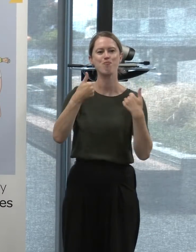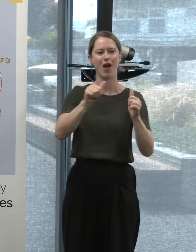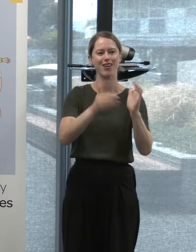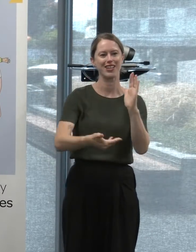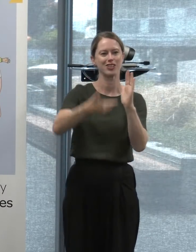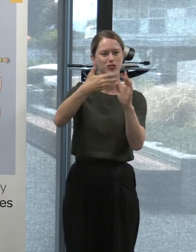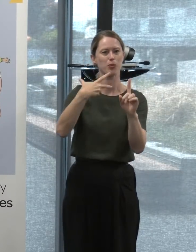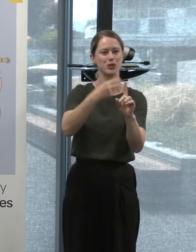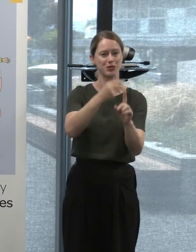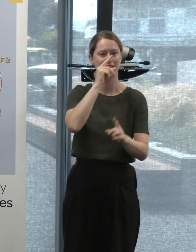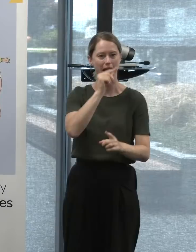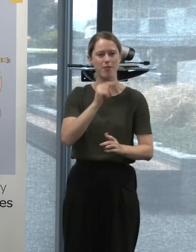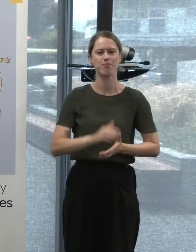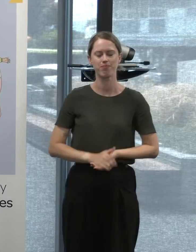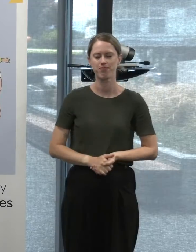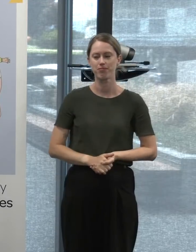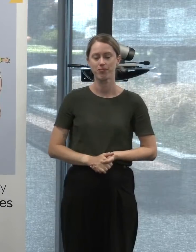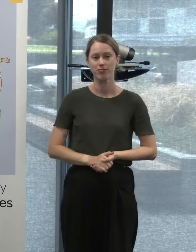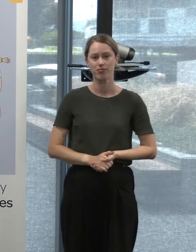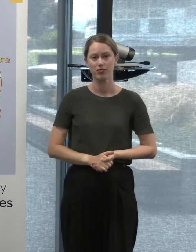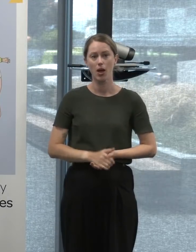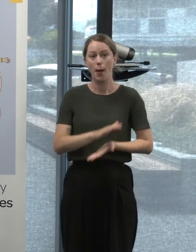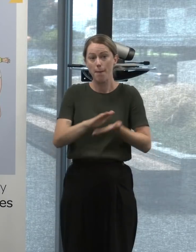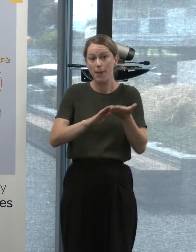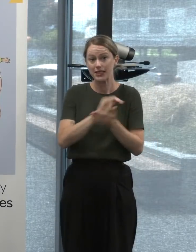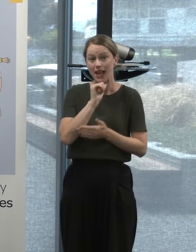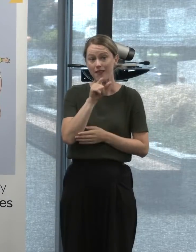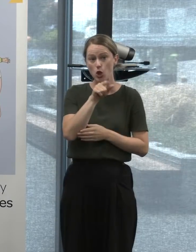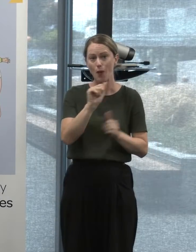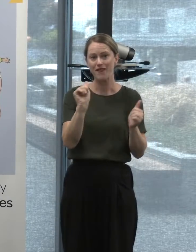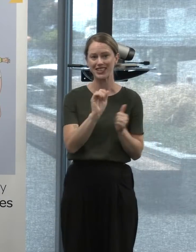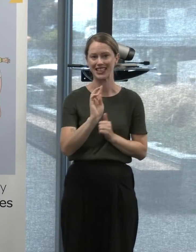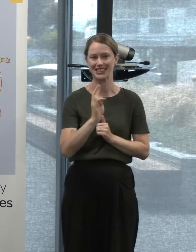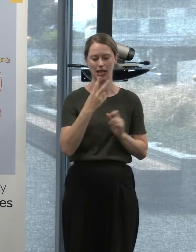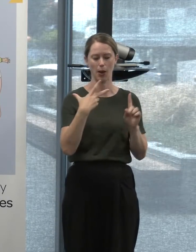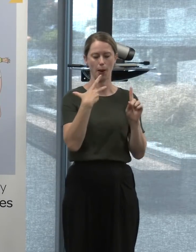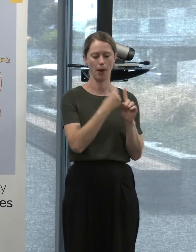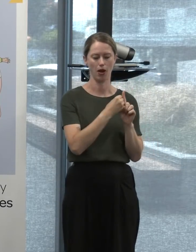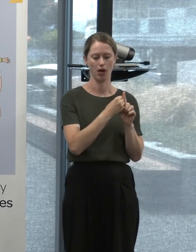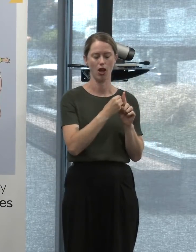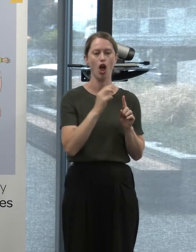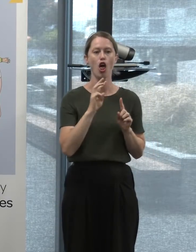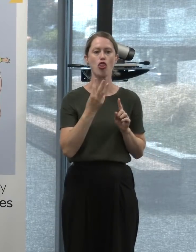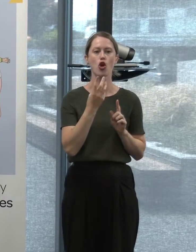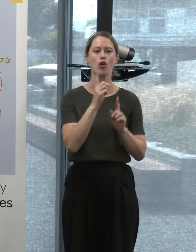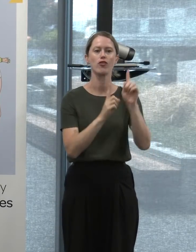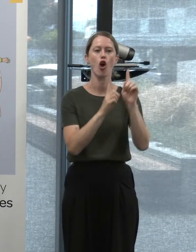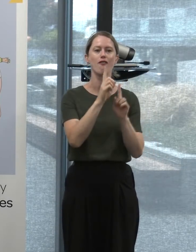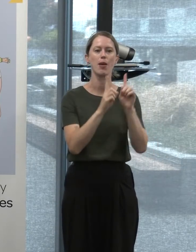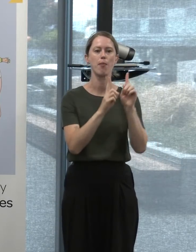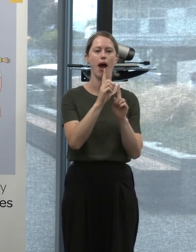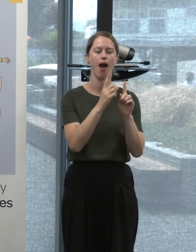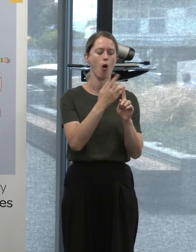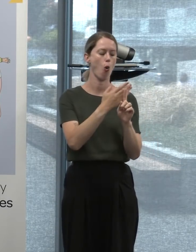aged 18 and over and you have had your second vaccination at least three months ago, you can have your booster dose.